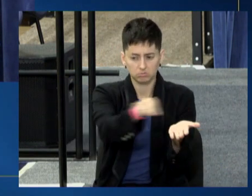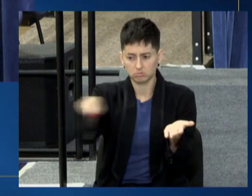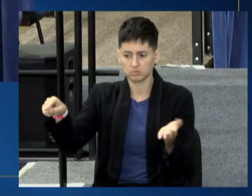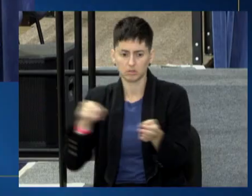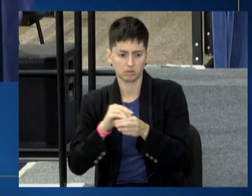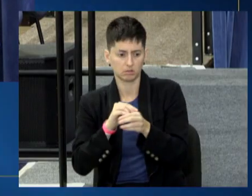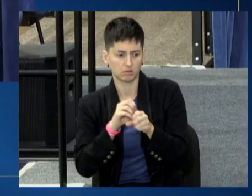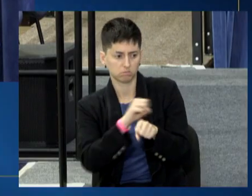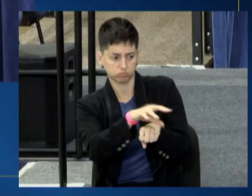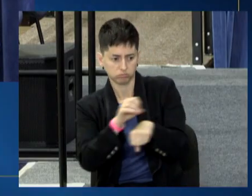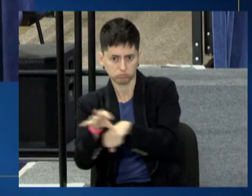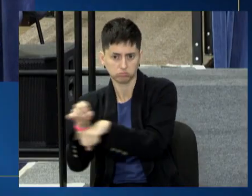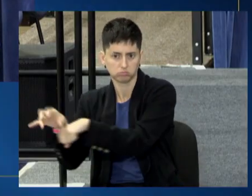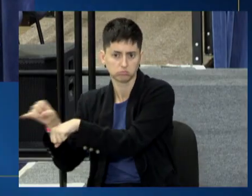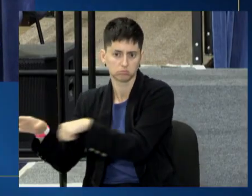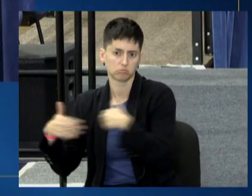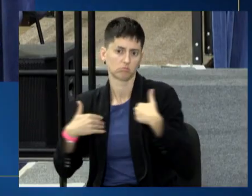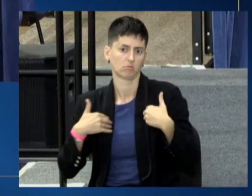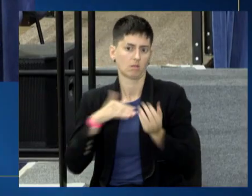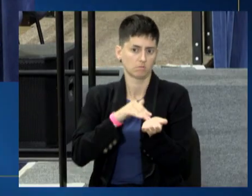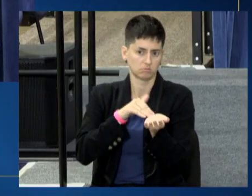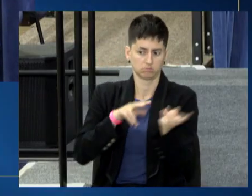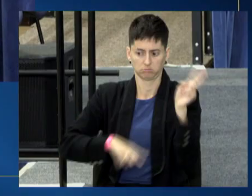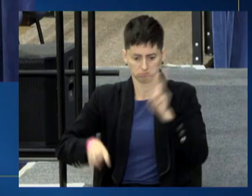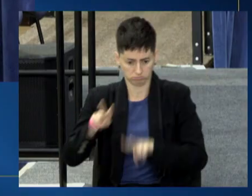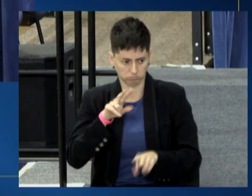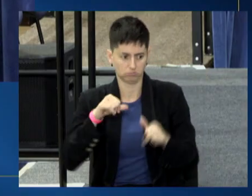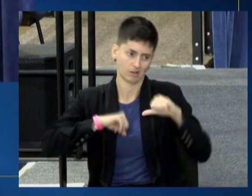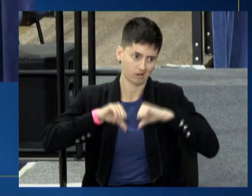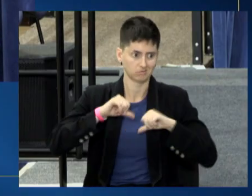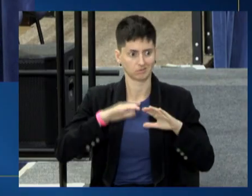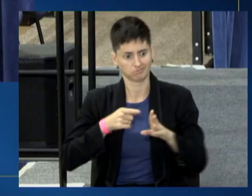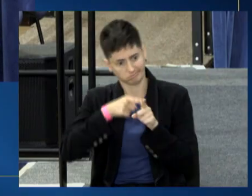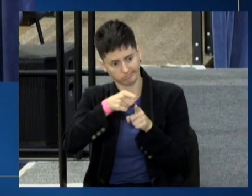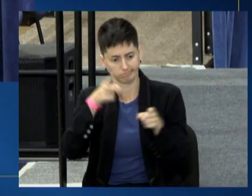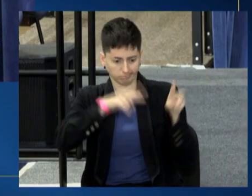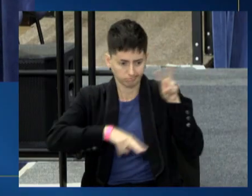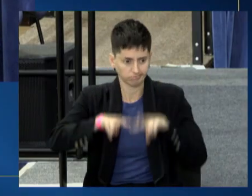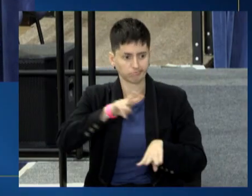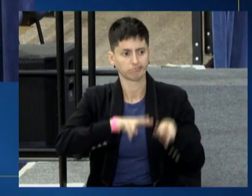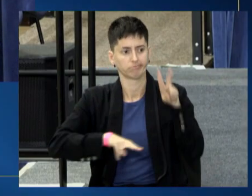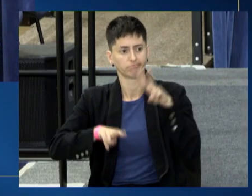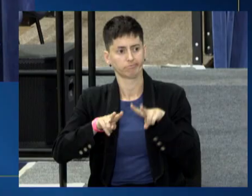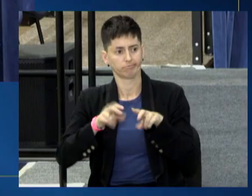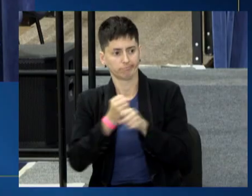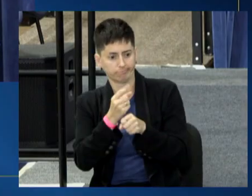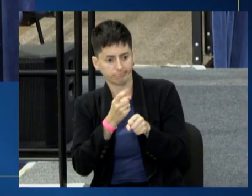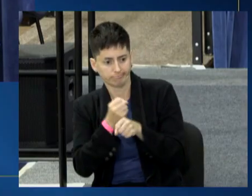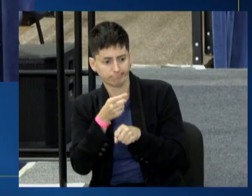at over a hundred products around per year and meetings providing high-level support.